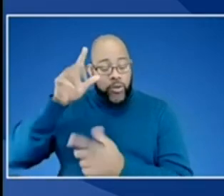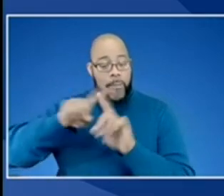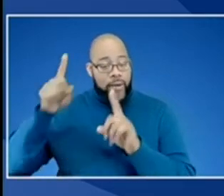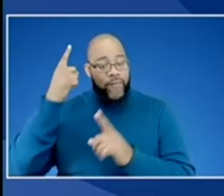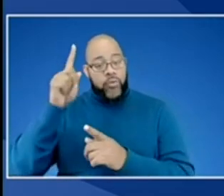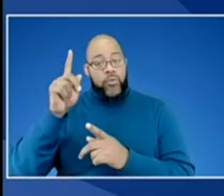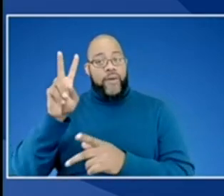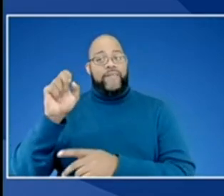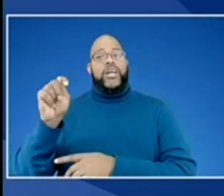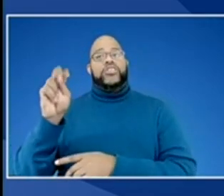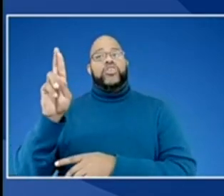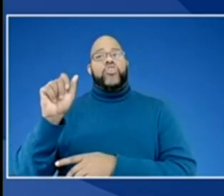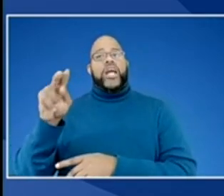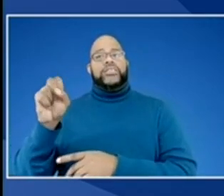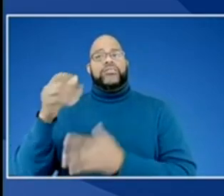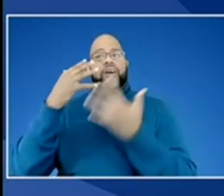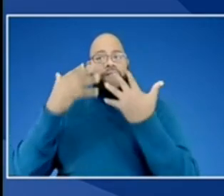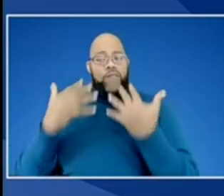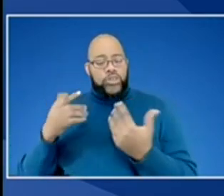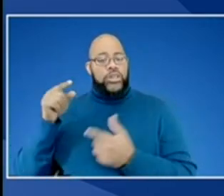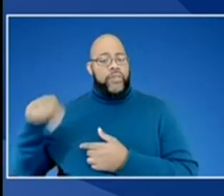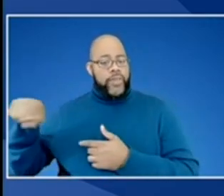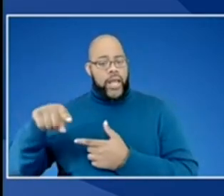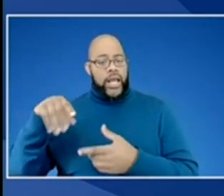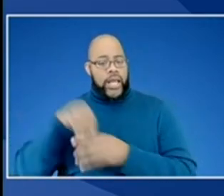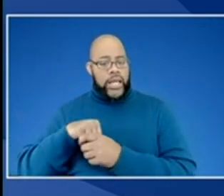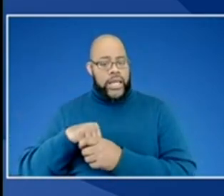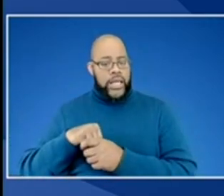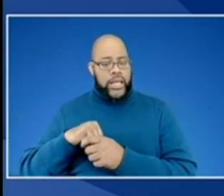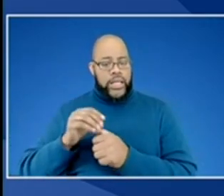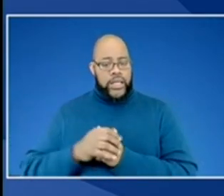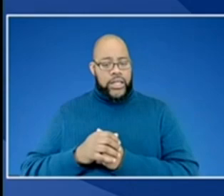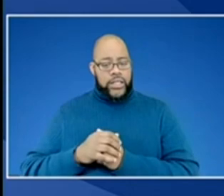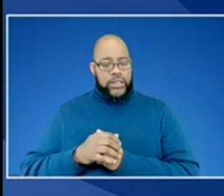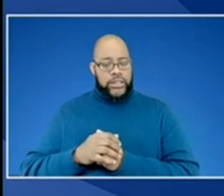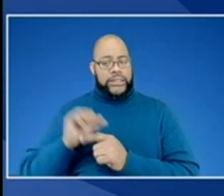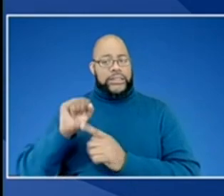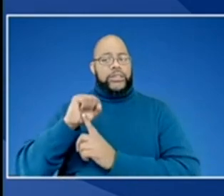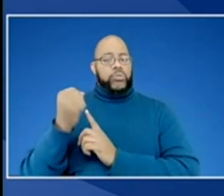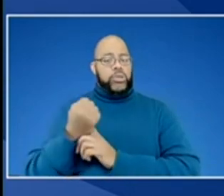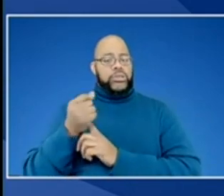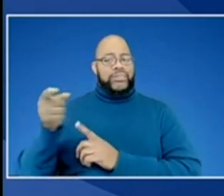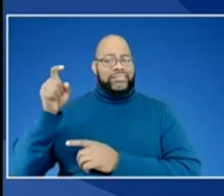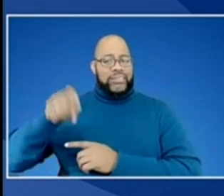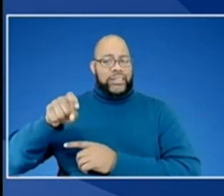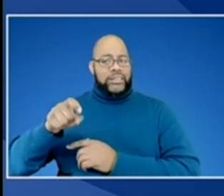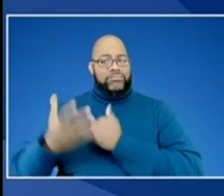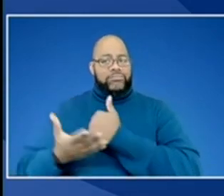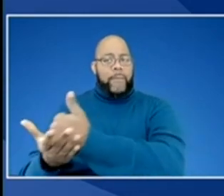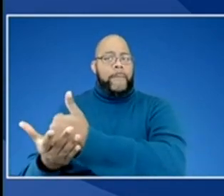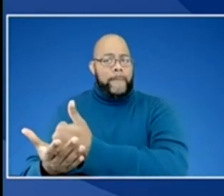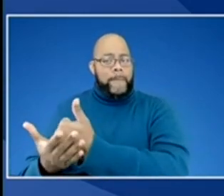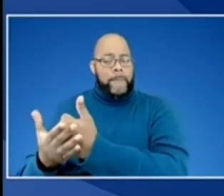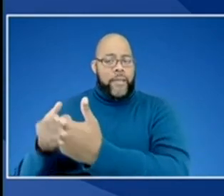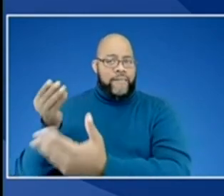veterans that are unfortunately in a situation that they need that assistance, the financial assistance.